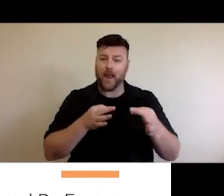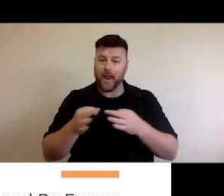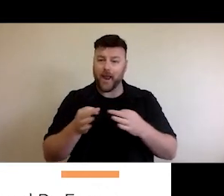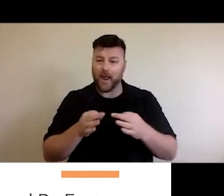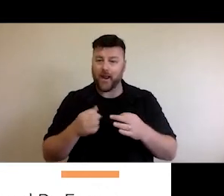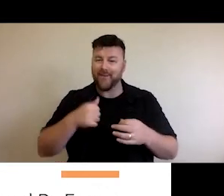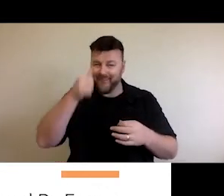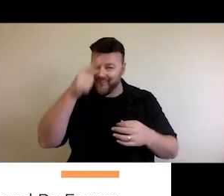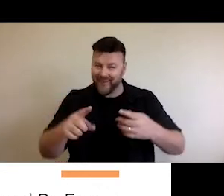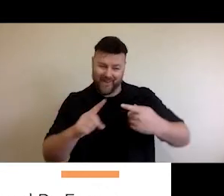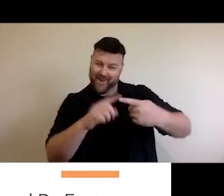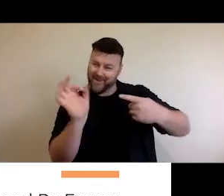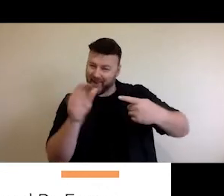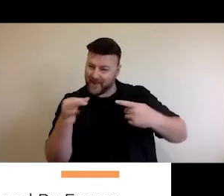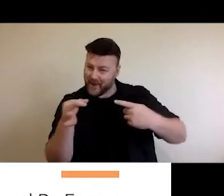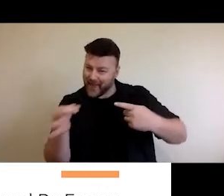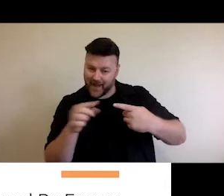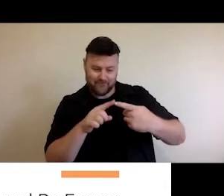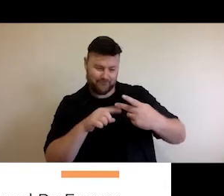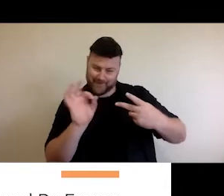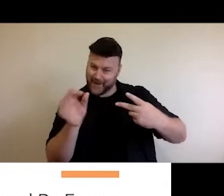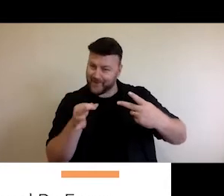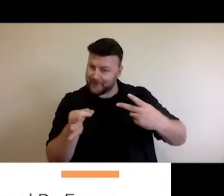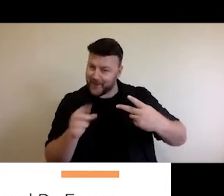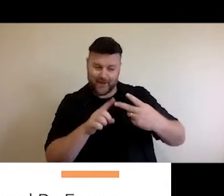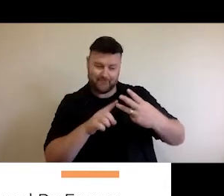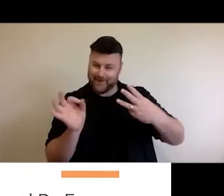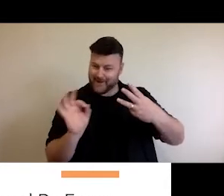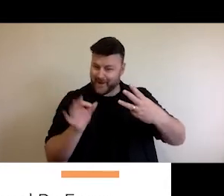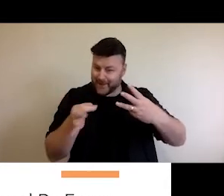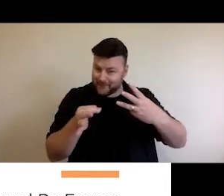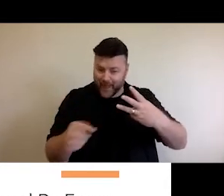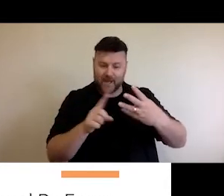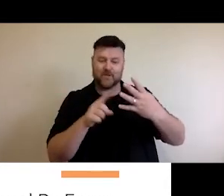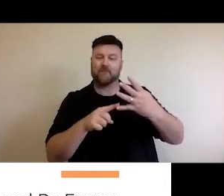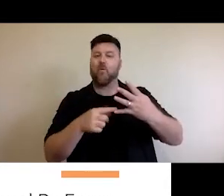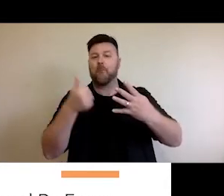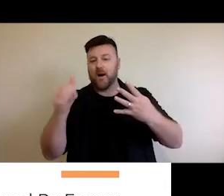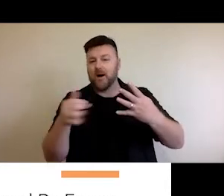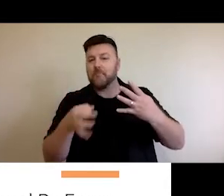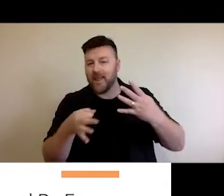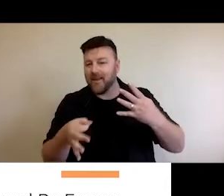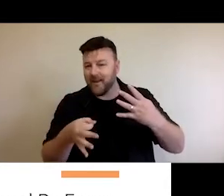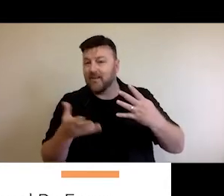two or three - we waited here to refresh our plan. And finally is relentlessly execute.